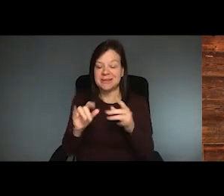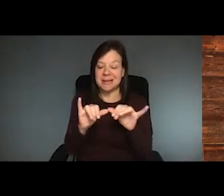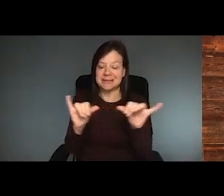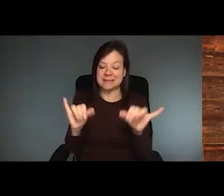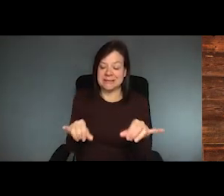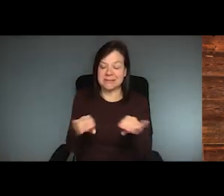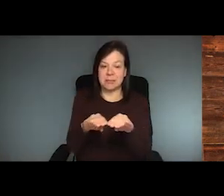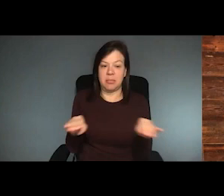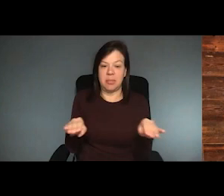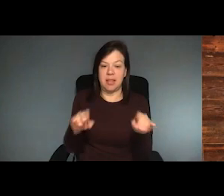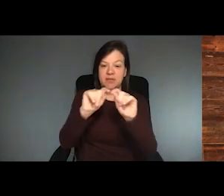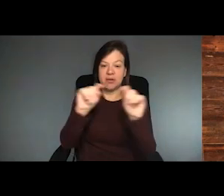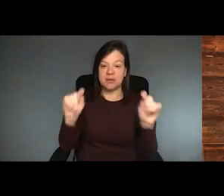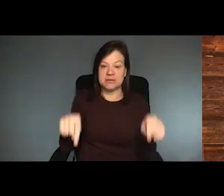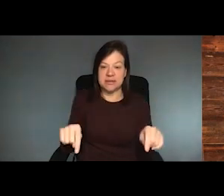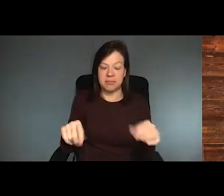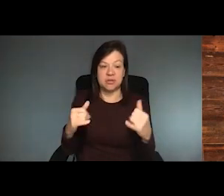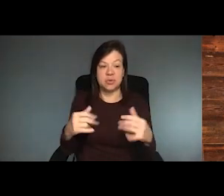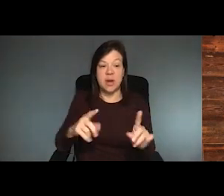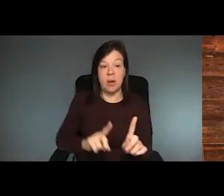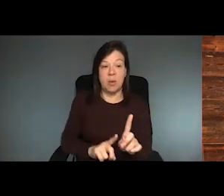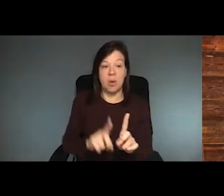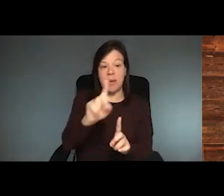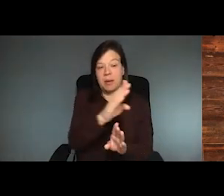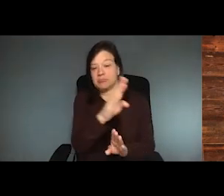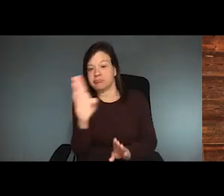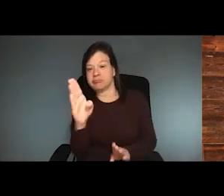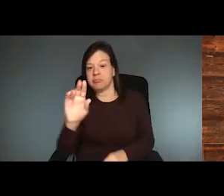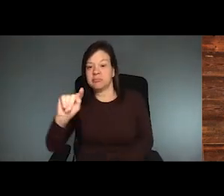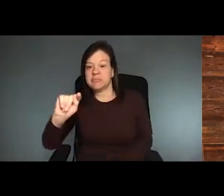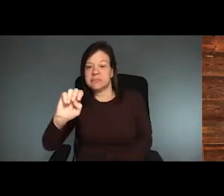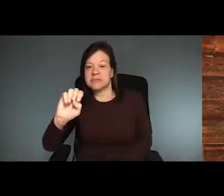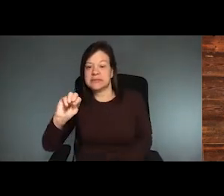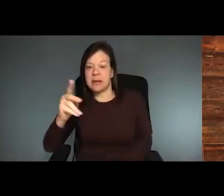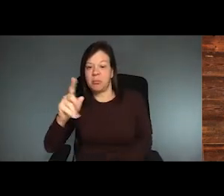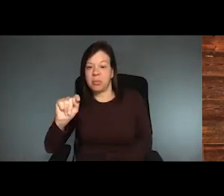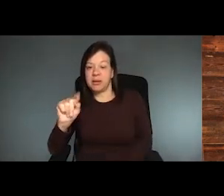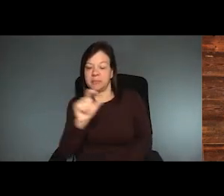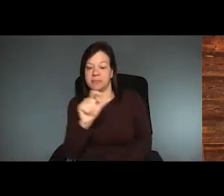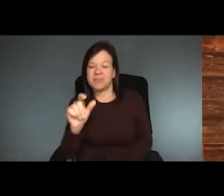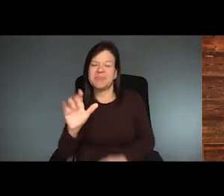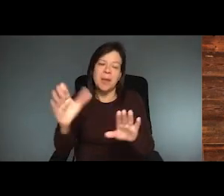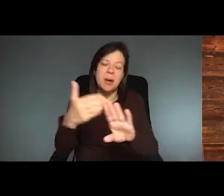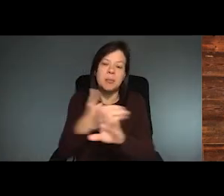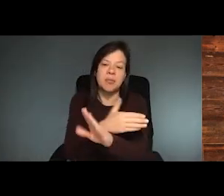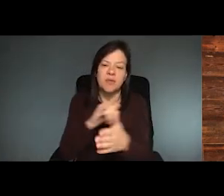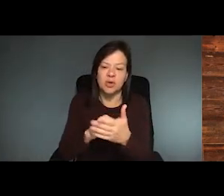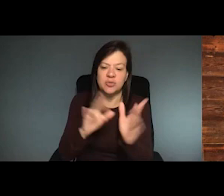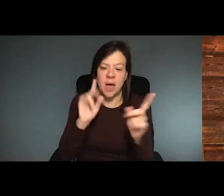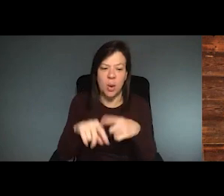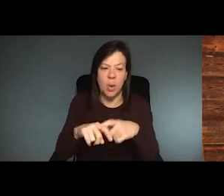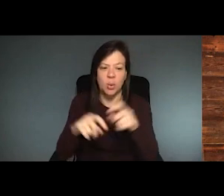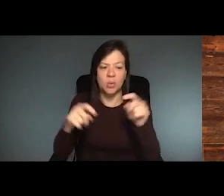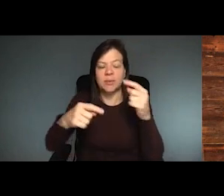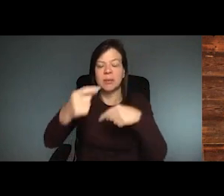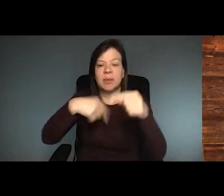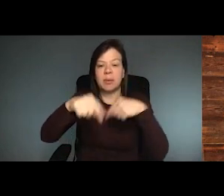TO DO THAT I WILL SCROLL BACK UP HERE AND GO TO MY TEMPLATES TAB. BEFORE I DO THAT, SCROLL A BIT FURTHER DOWN TO SEE